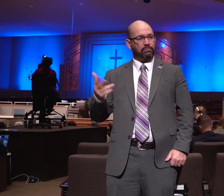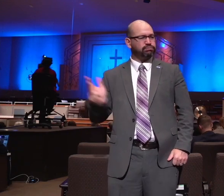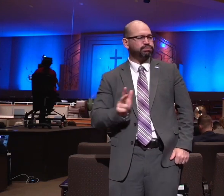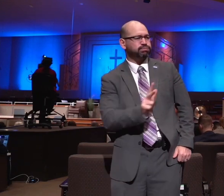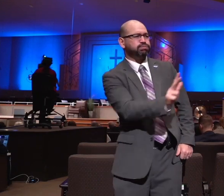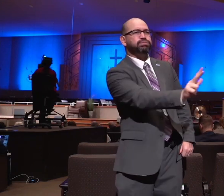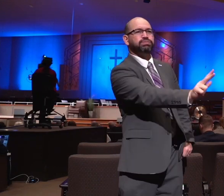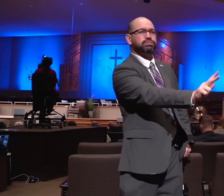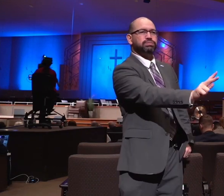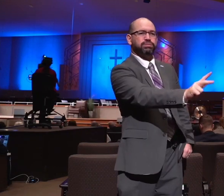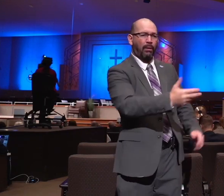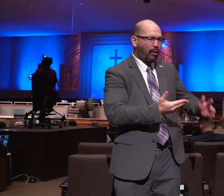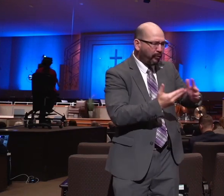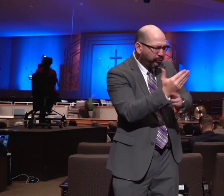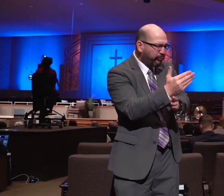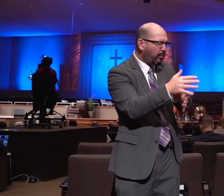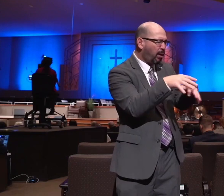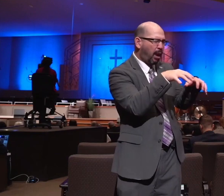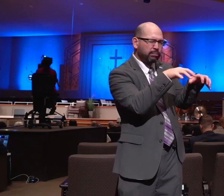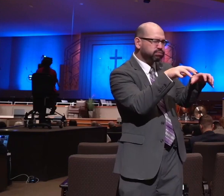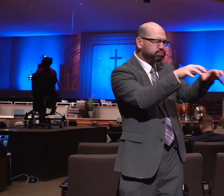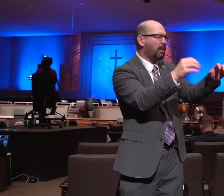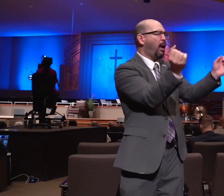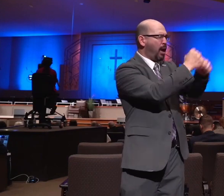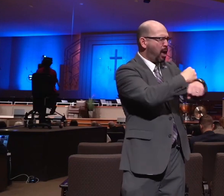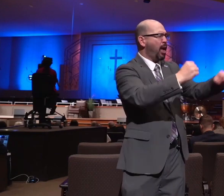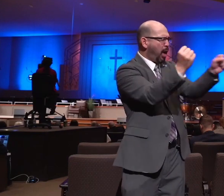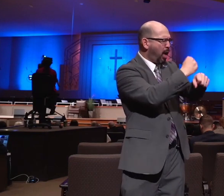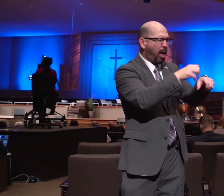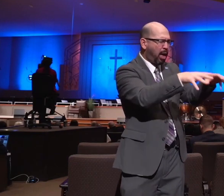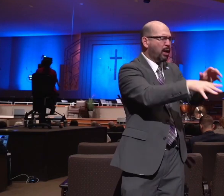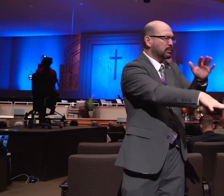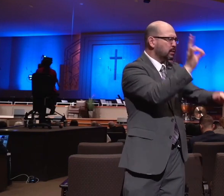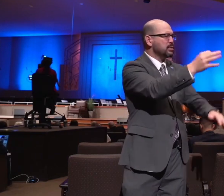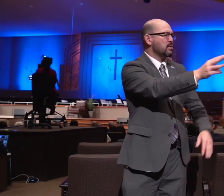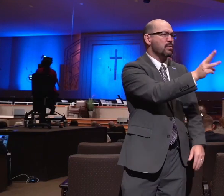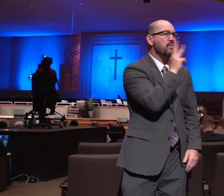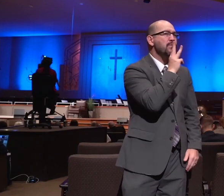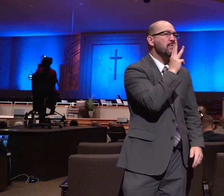difficult trails fight armed soldiers